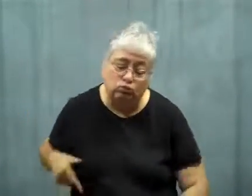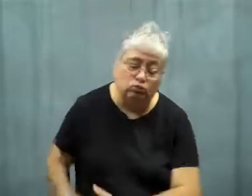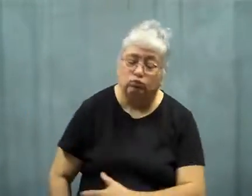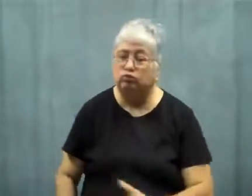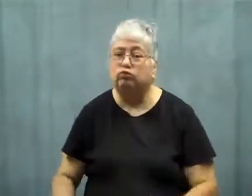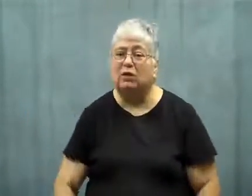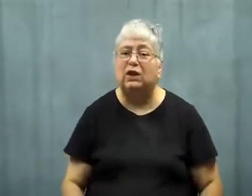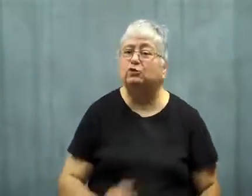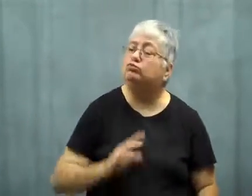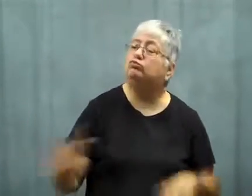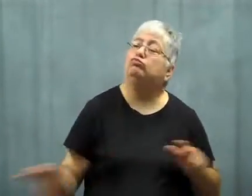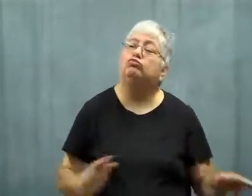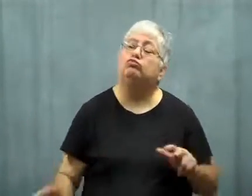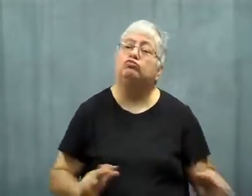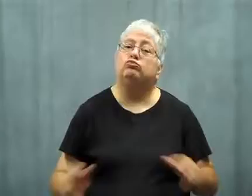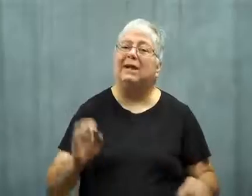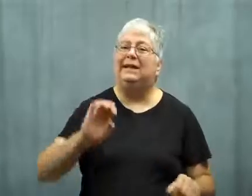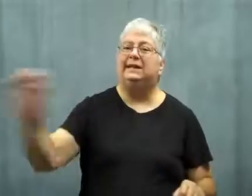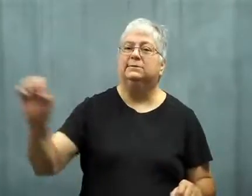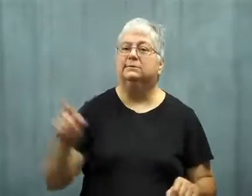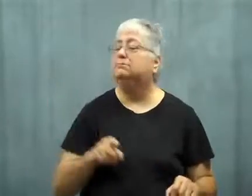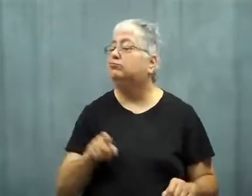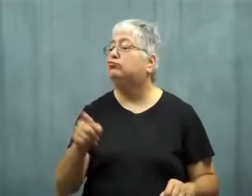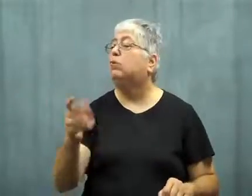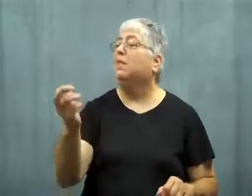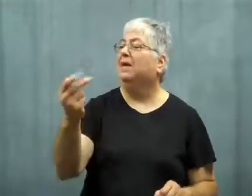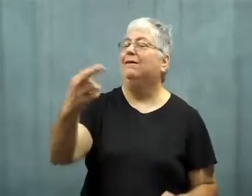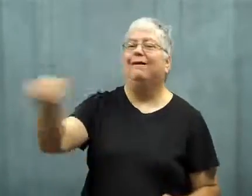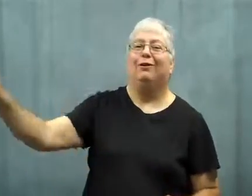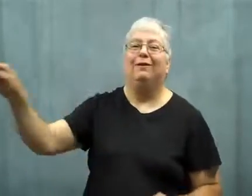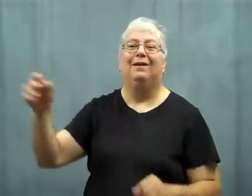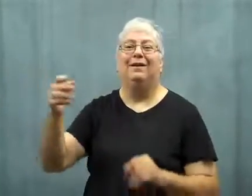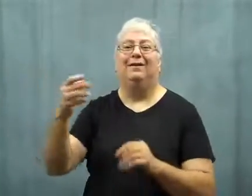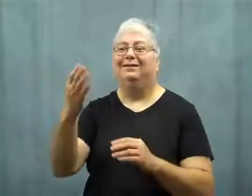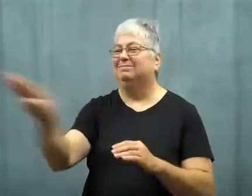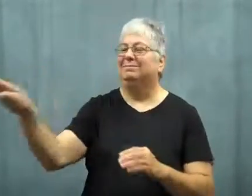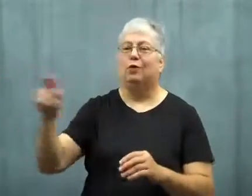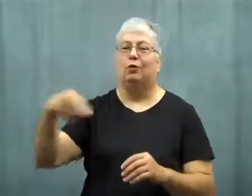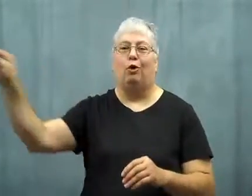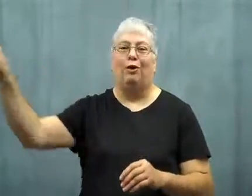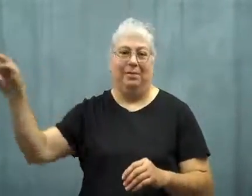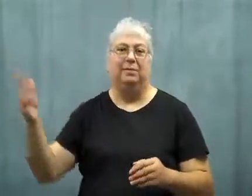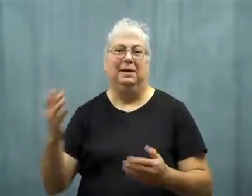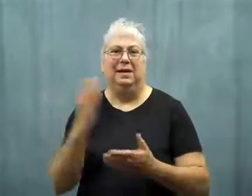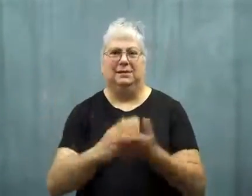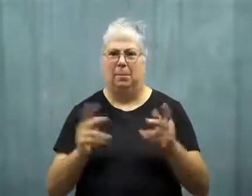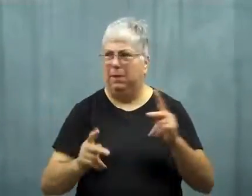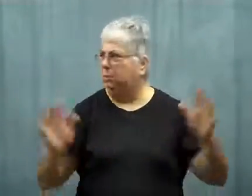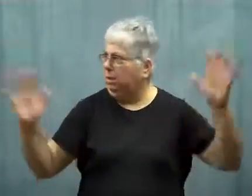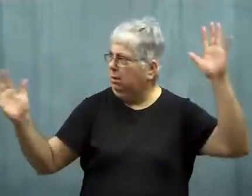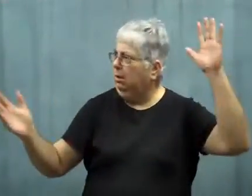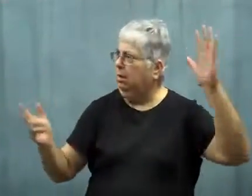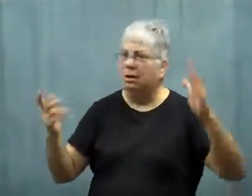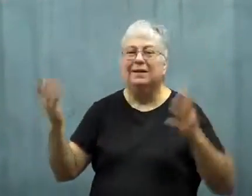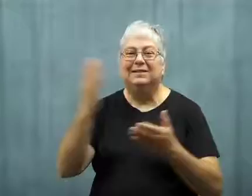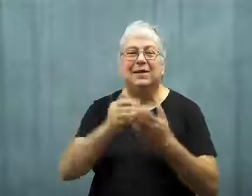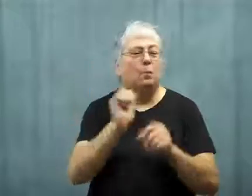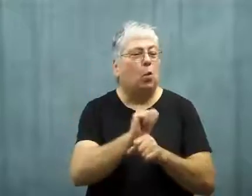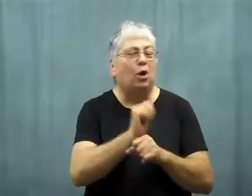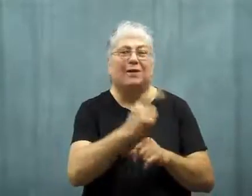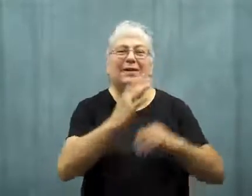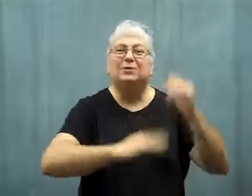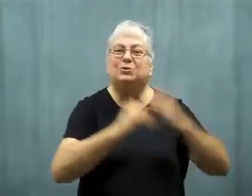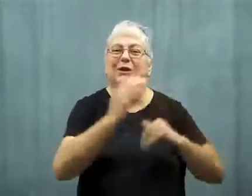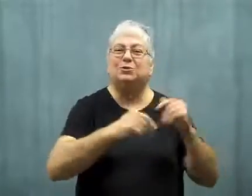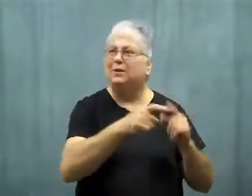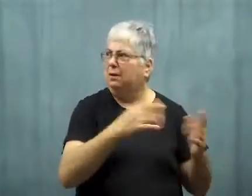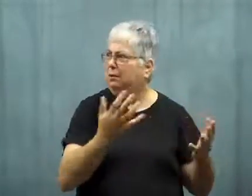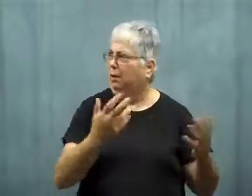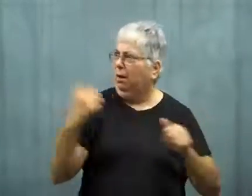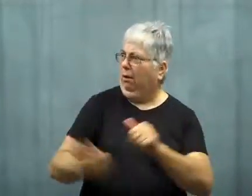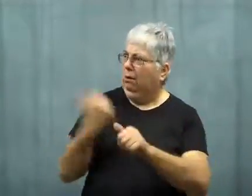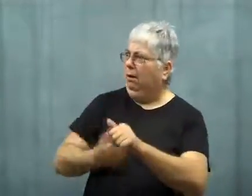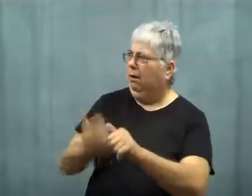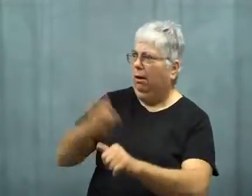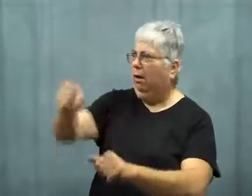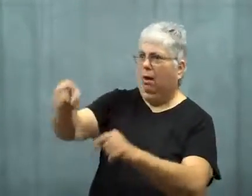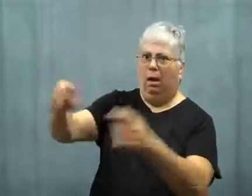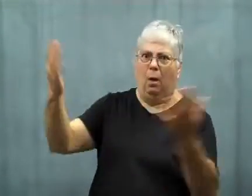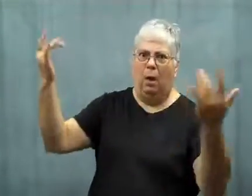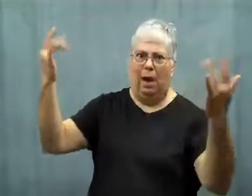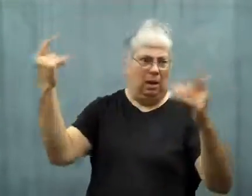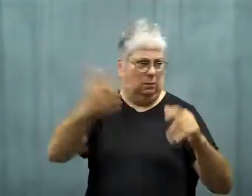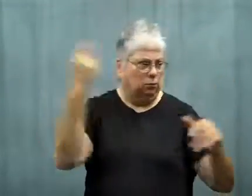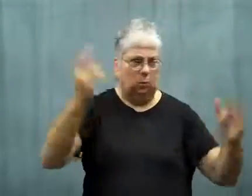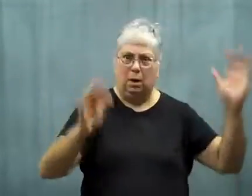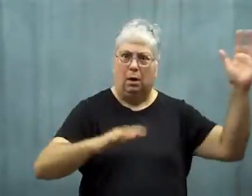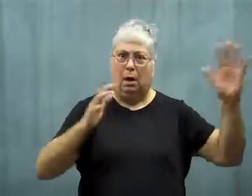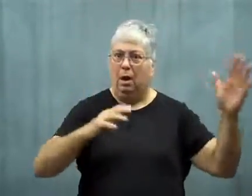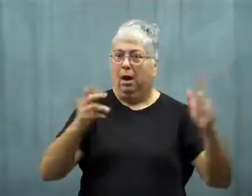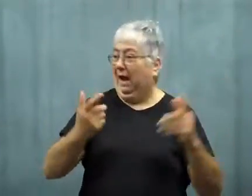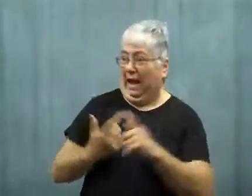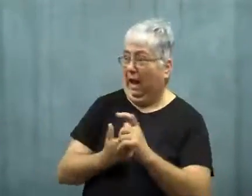He put the gun away and walked east, then turned north.